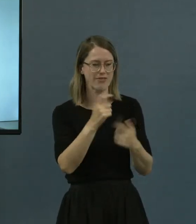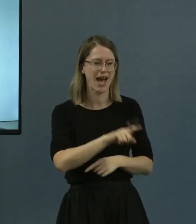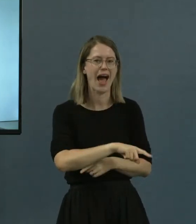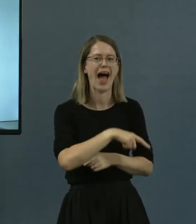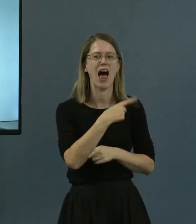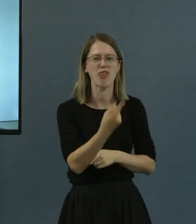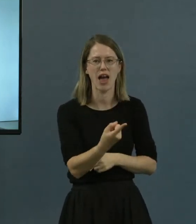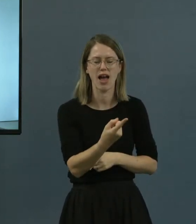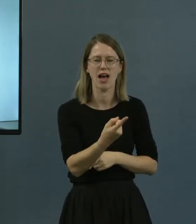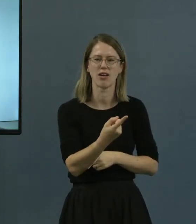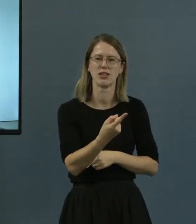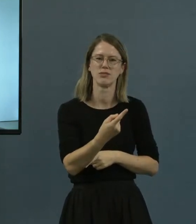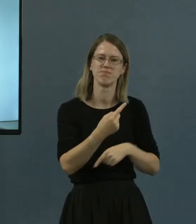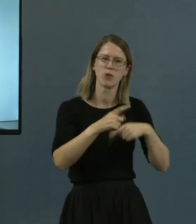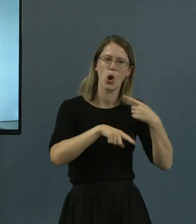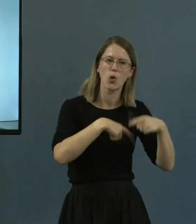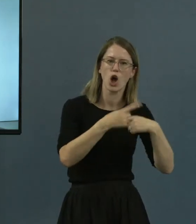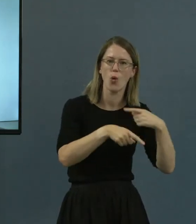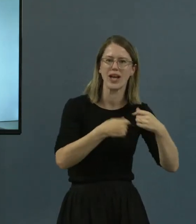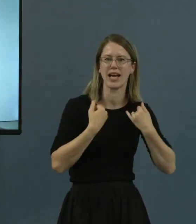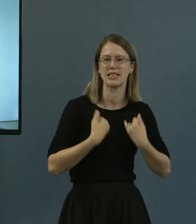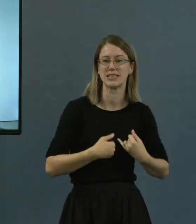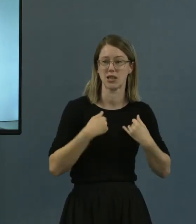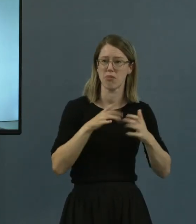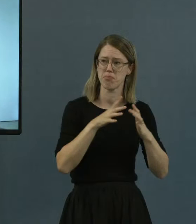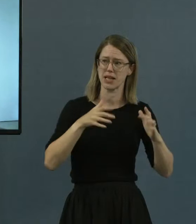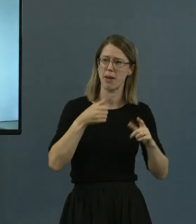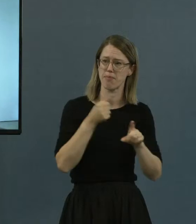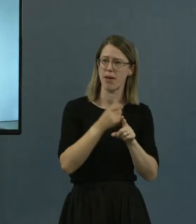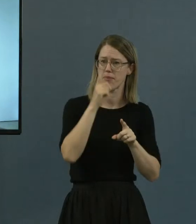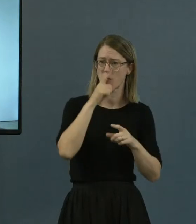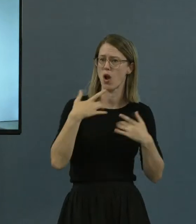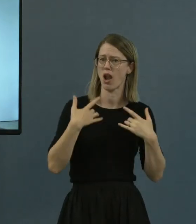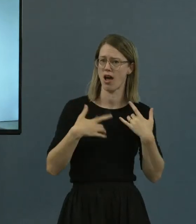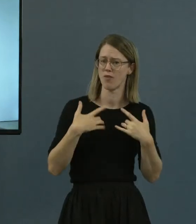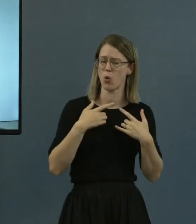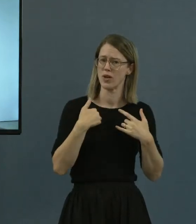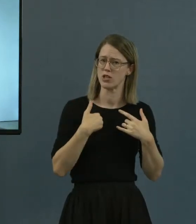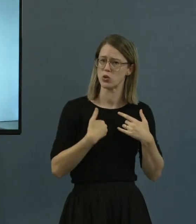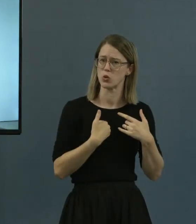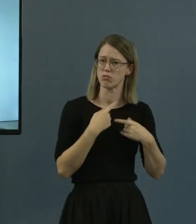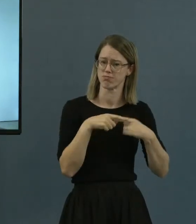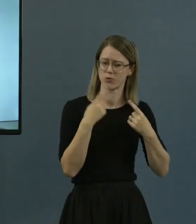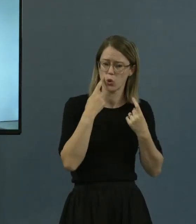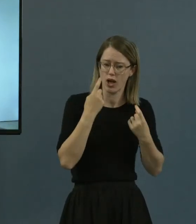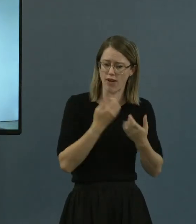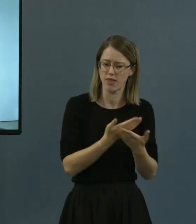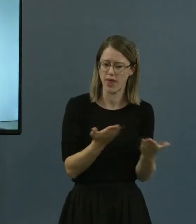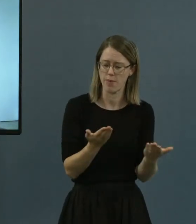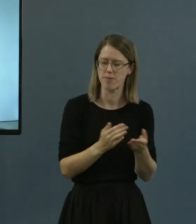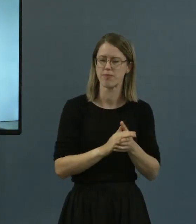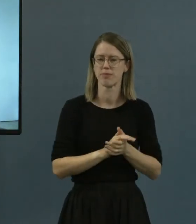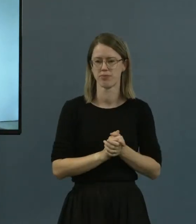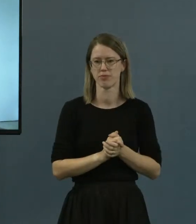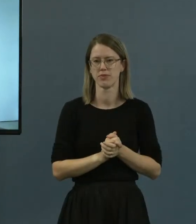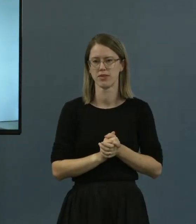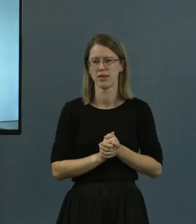efforts to make sure that we look after other chronic diseases which also have a significant impact on people's health. So it's right to say,